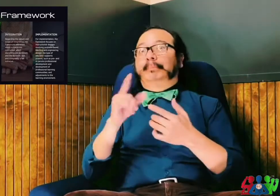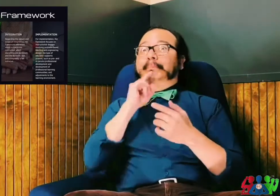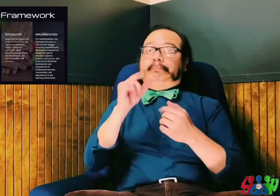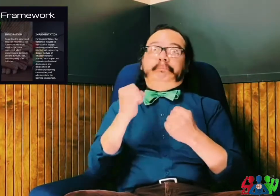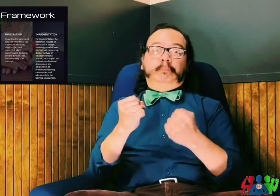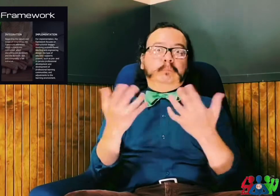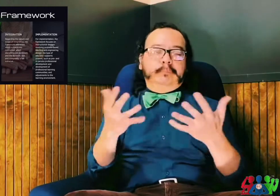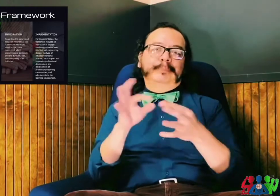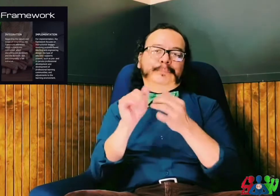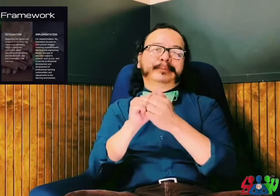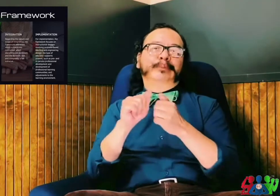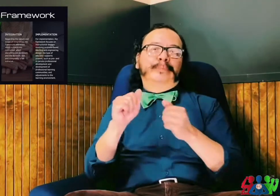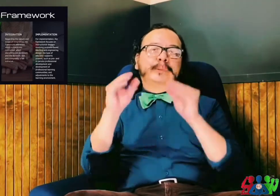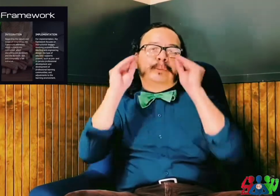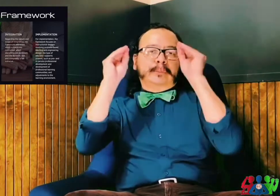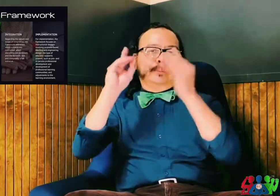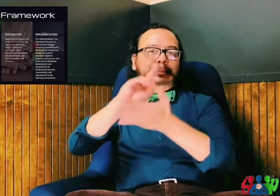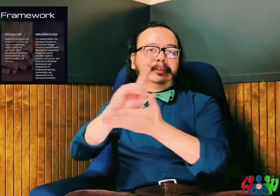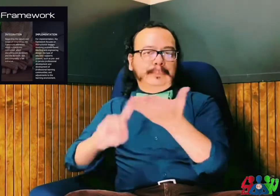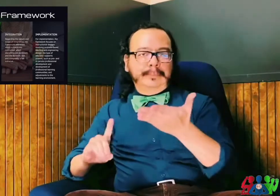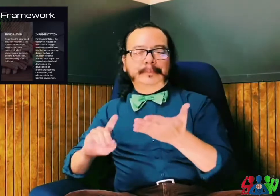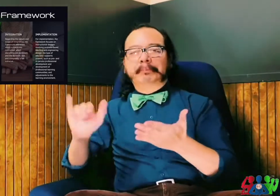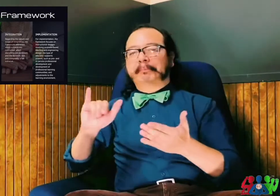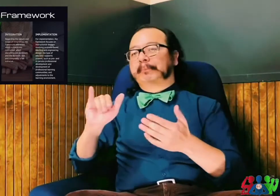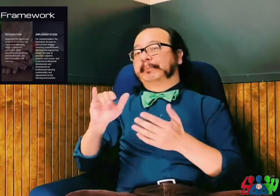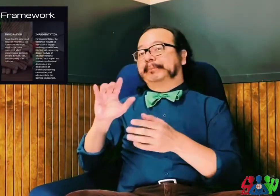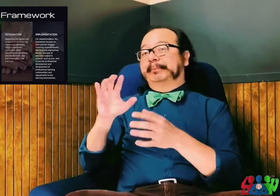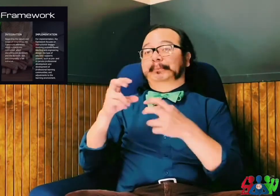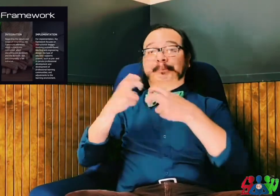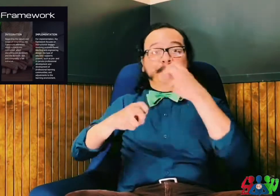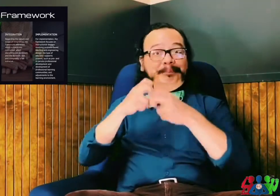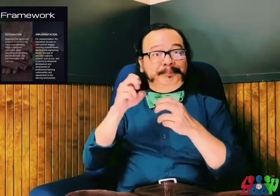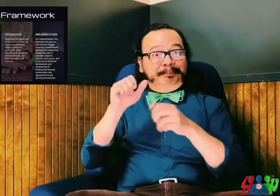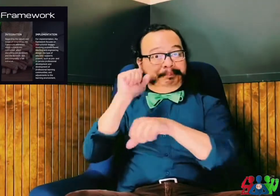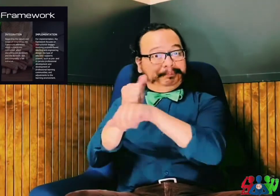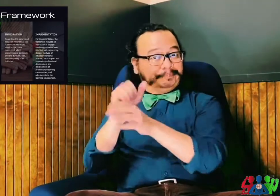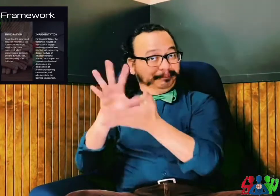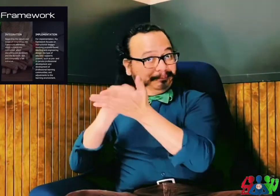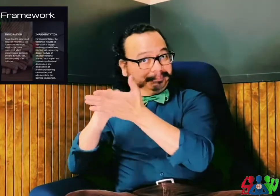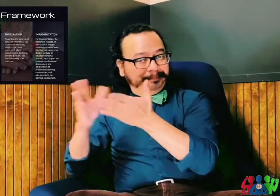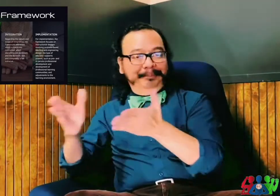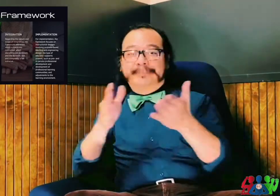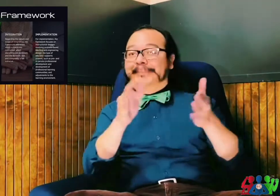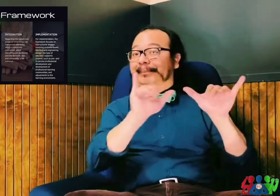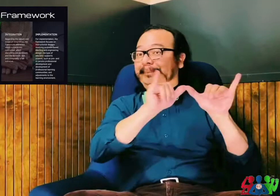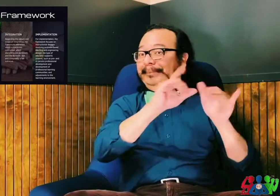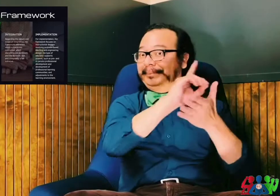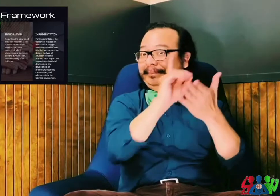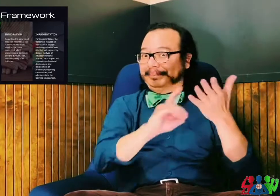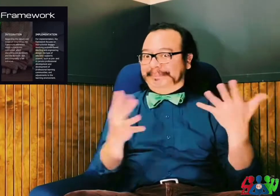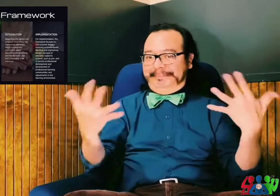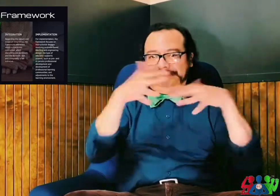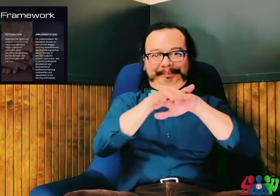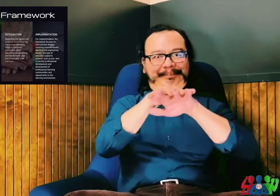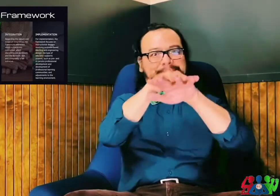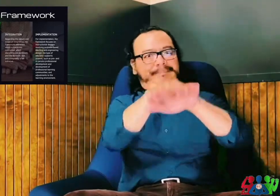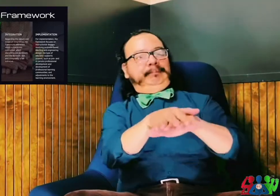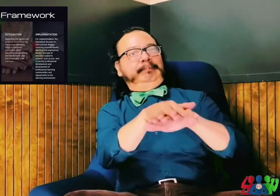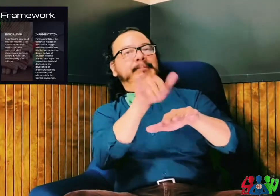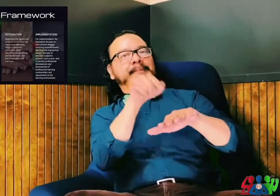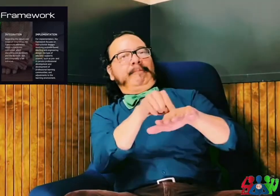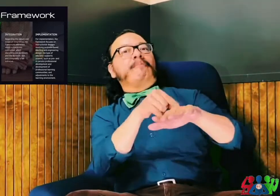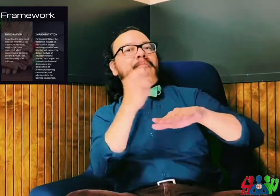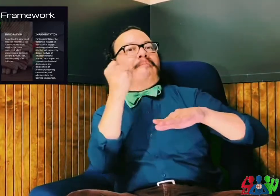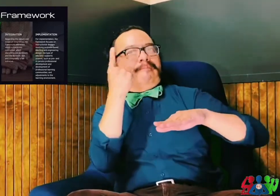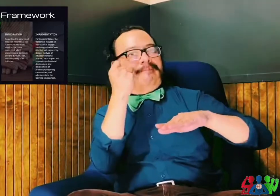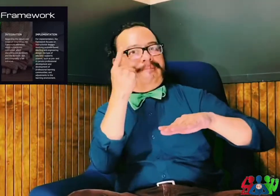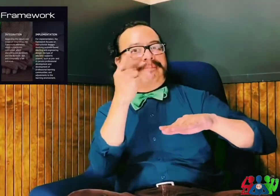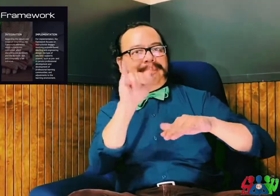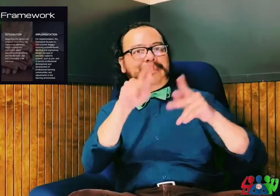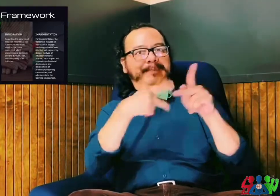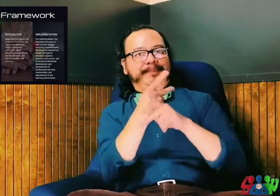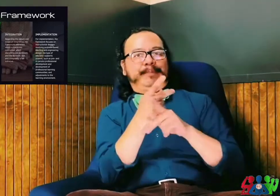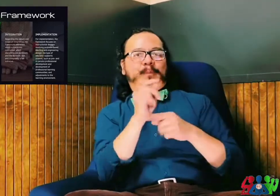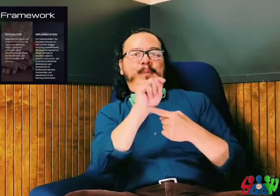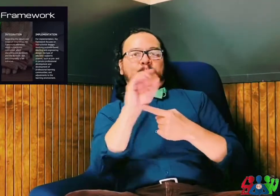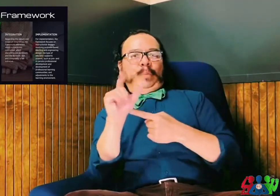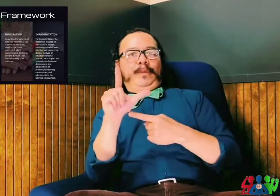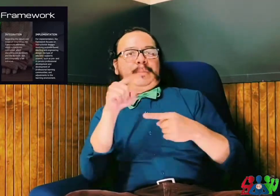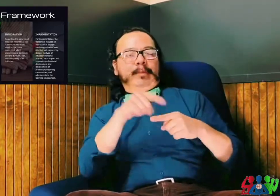With respect to implementation, the framework focuses on instructional designs involving problem-based learning and engineering design;